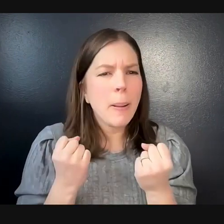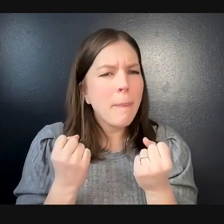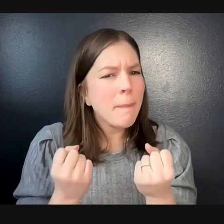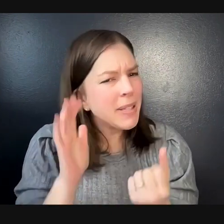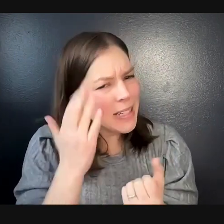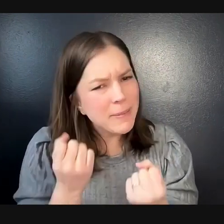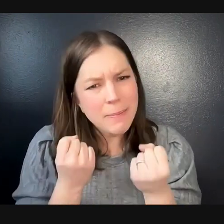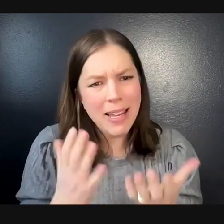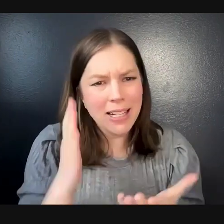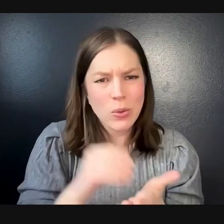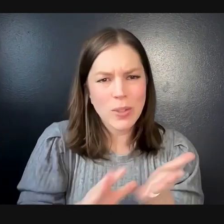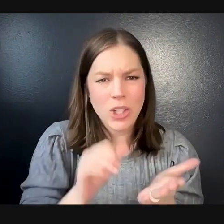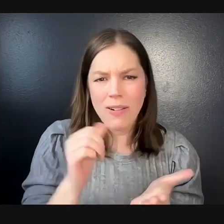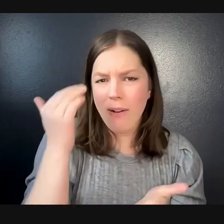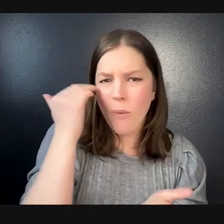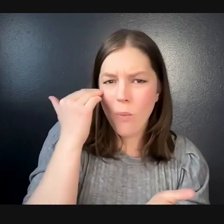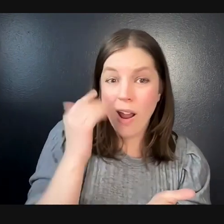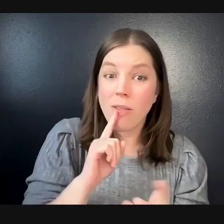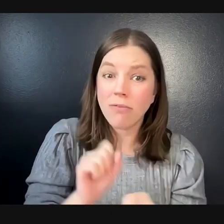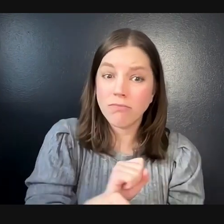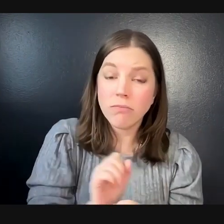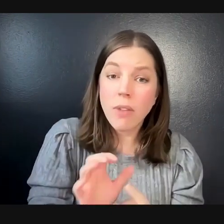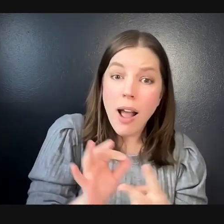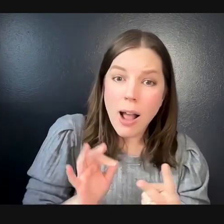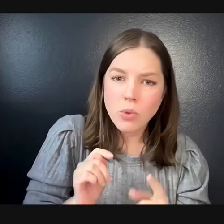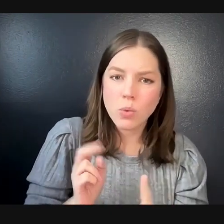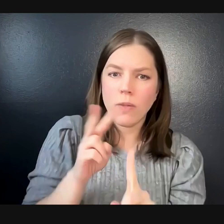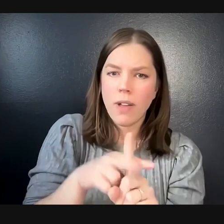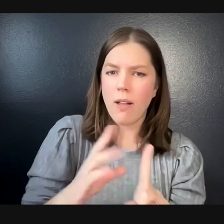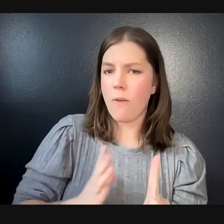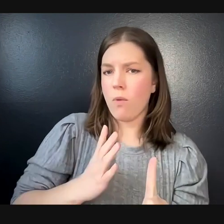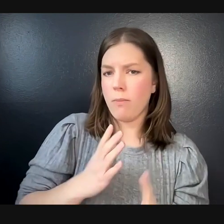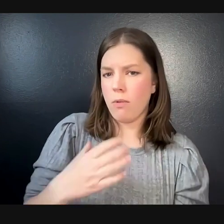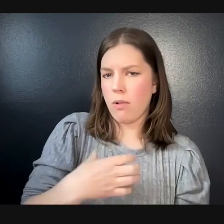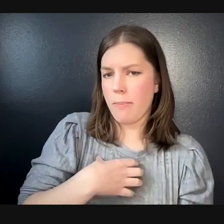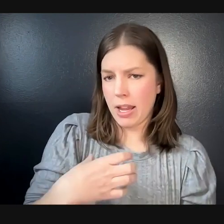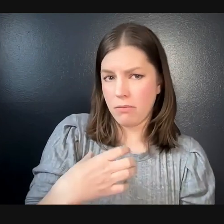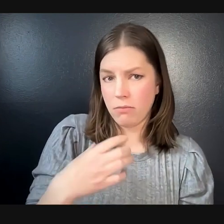Many students are not aware that you even have the option to file a formal complaint.